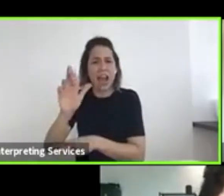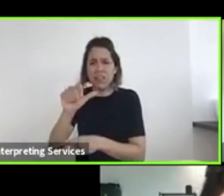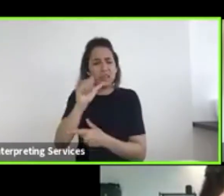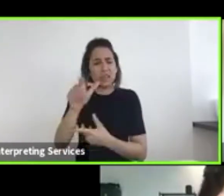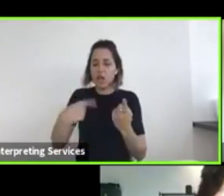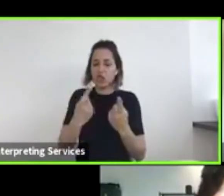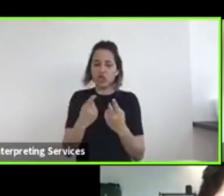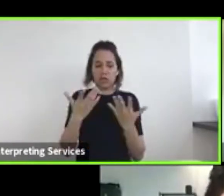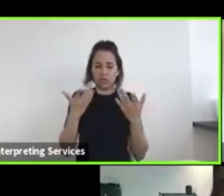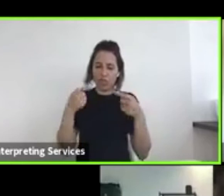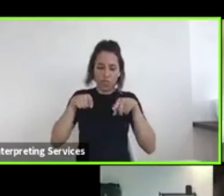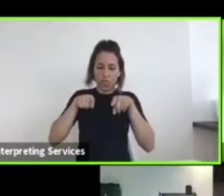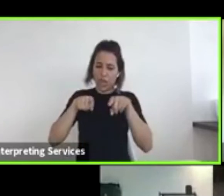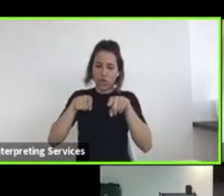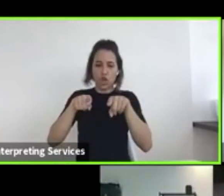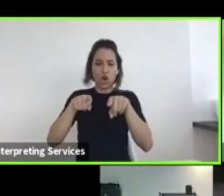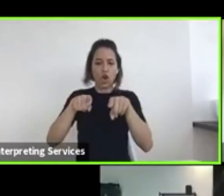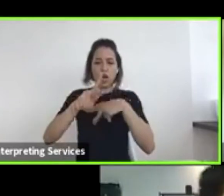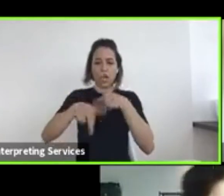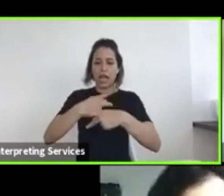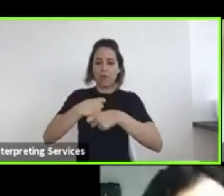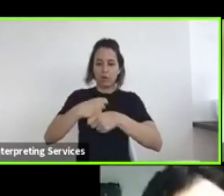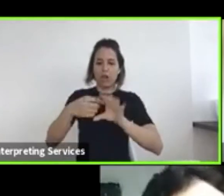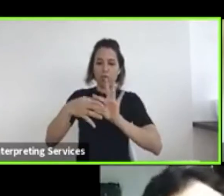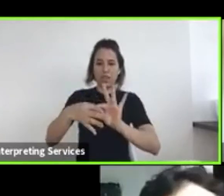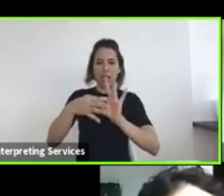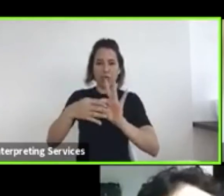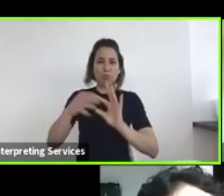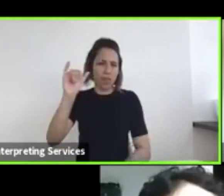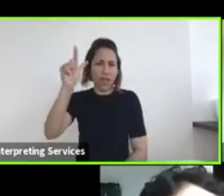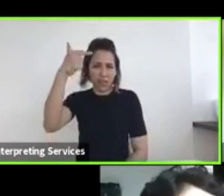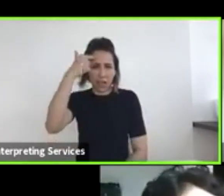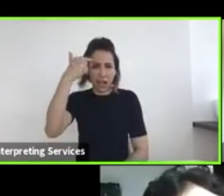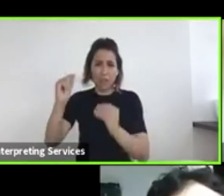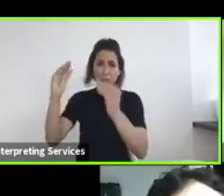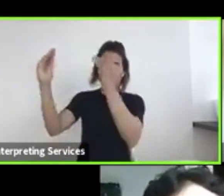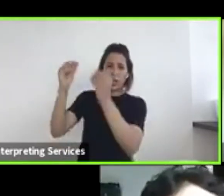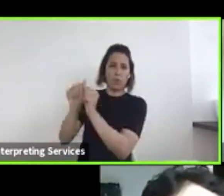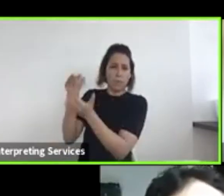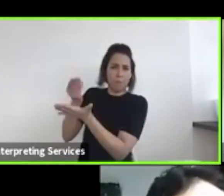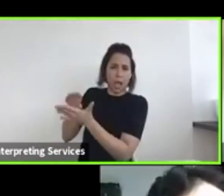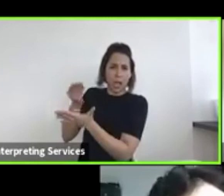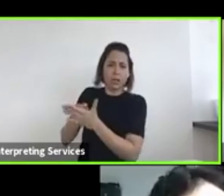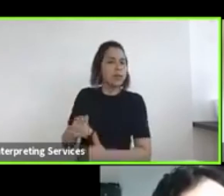CAPITALISM HAS TRIED TO TEACH US. BUT THAT IT -- IT MOVES IN CYCLES,